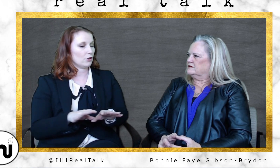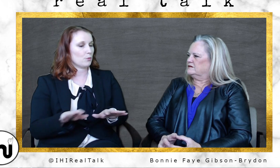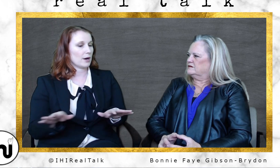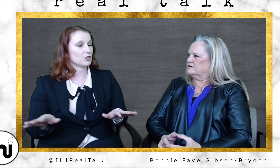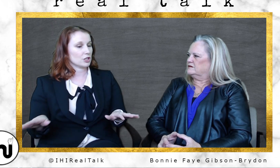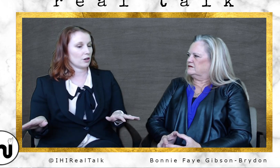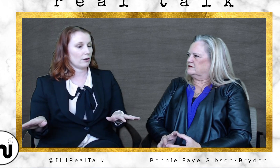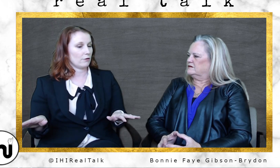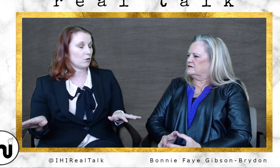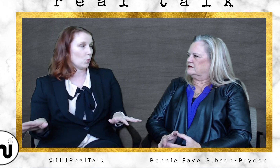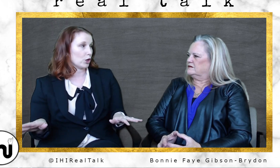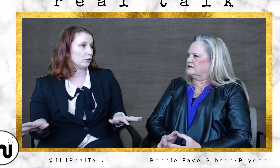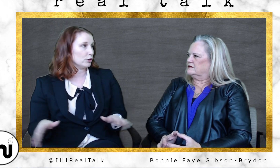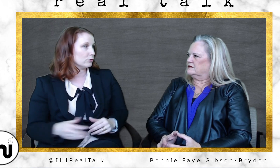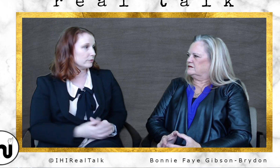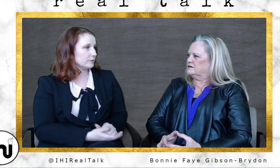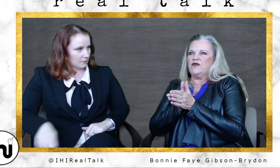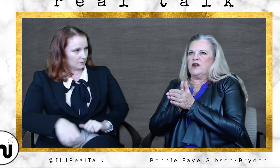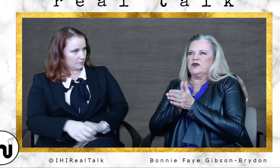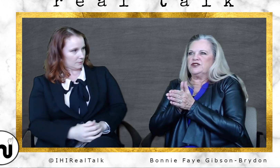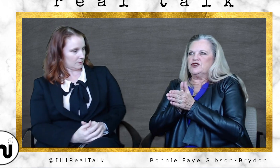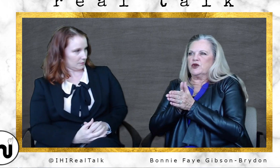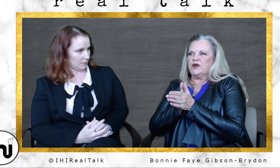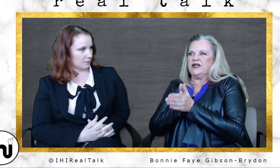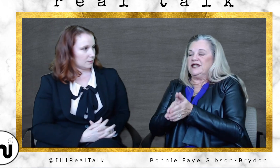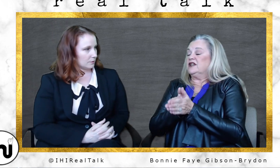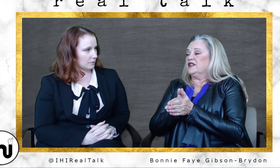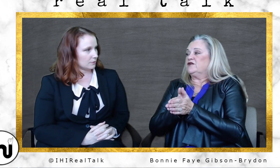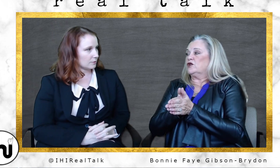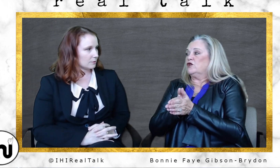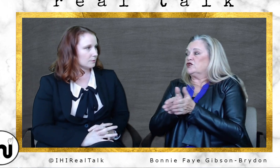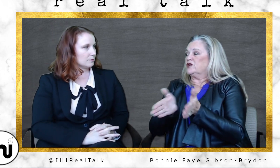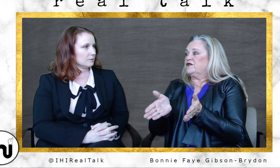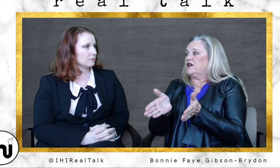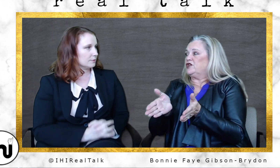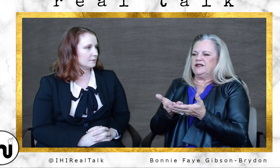branches of the work you do? Bonnie: I was interpreting legally for over 25 years.